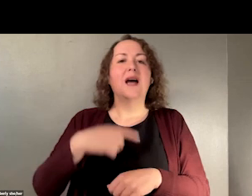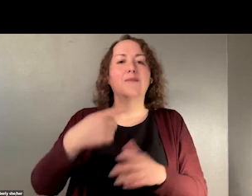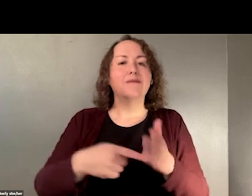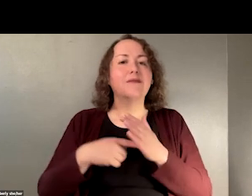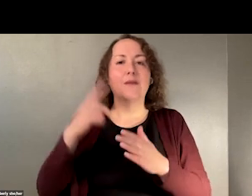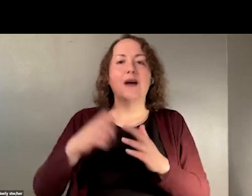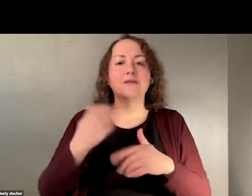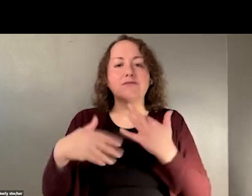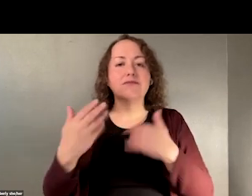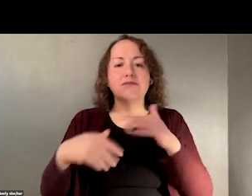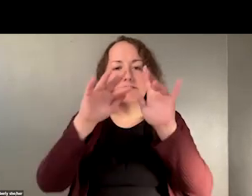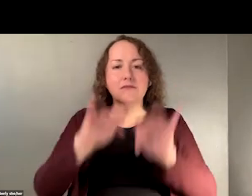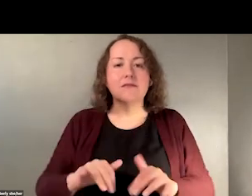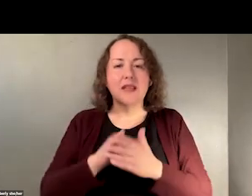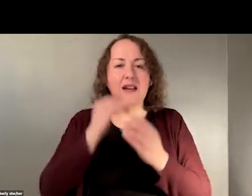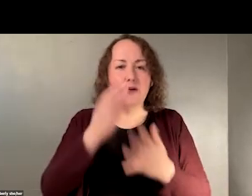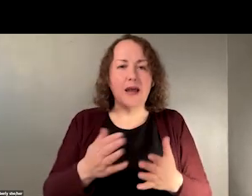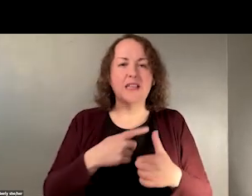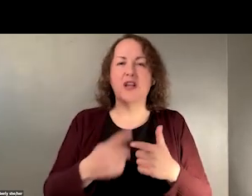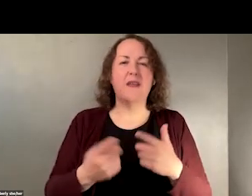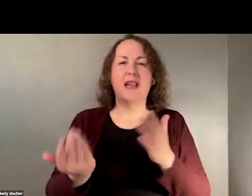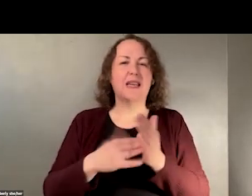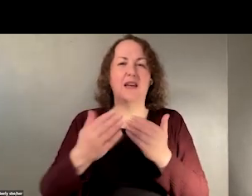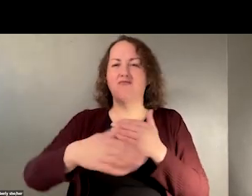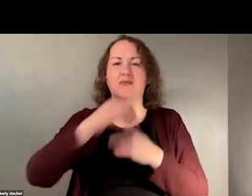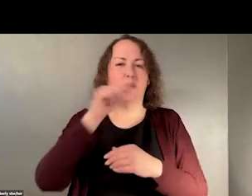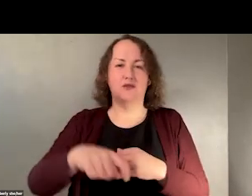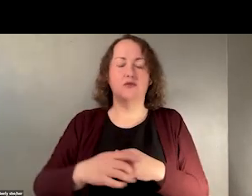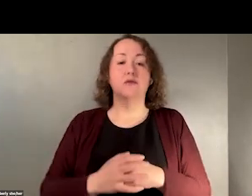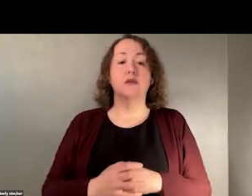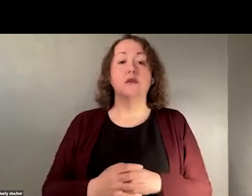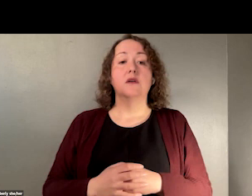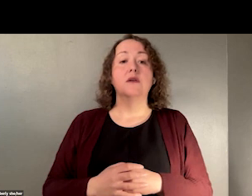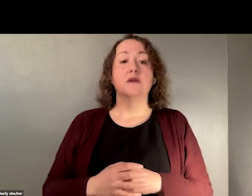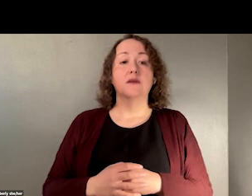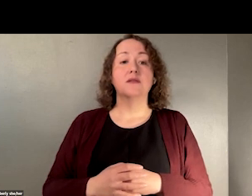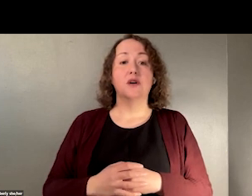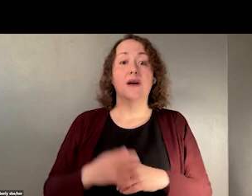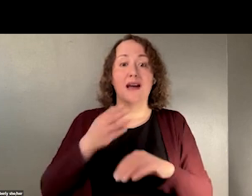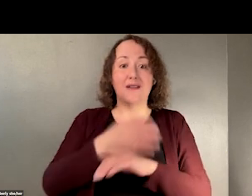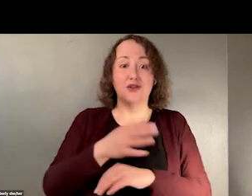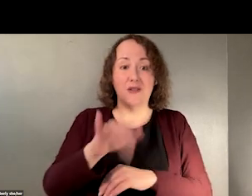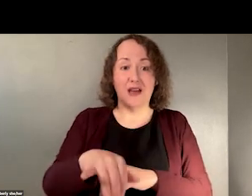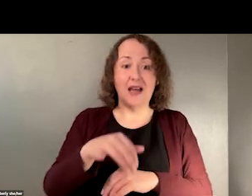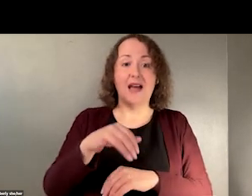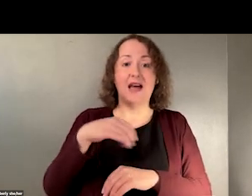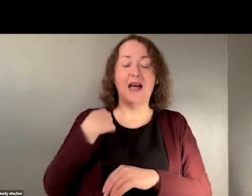In the couple months since the release, we've found that the process takes about five minutes,